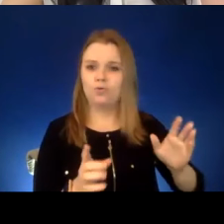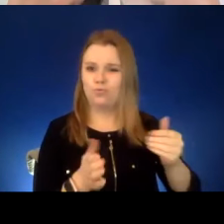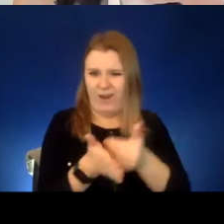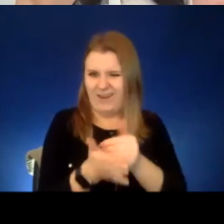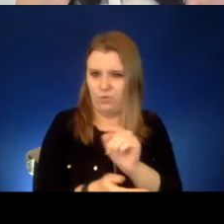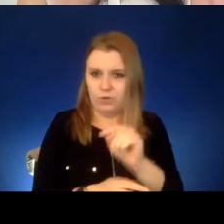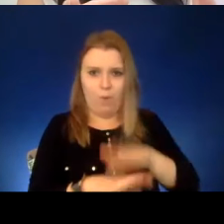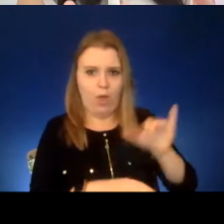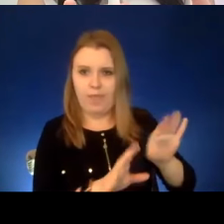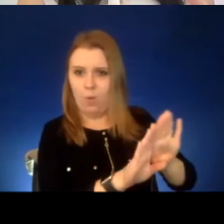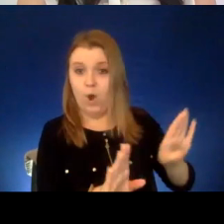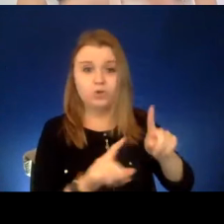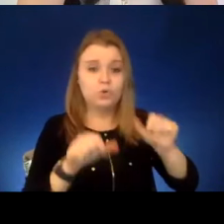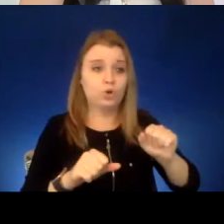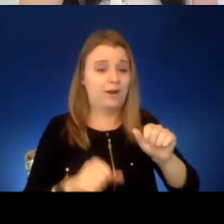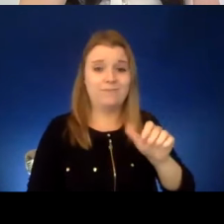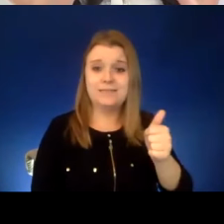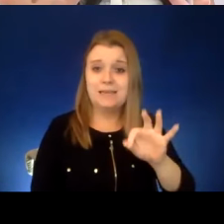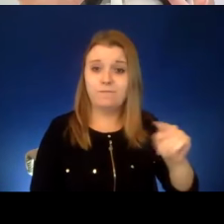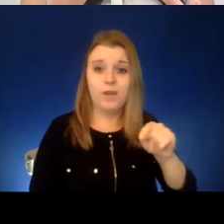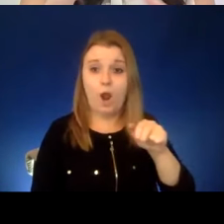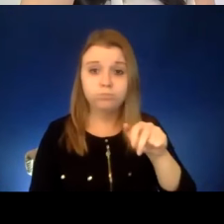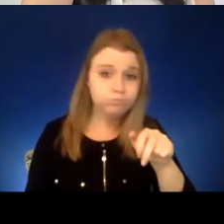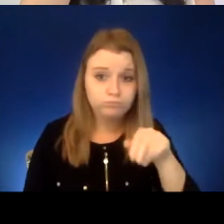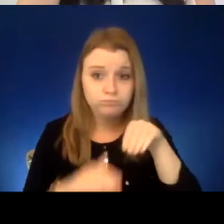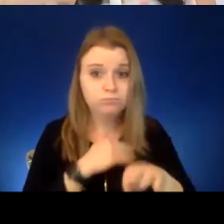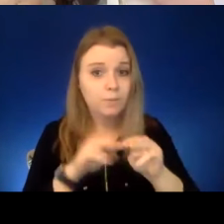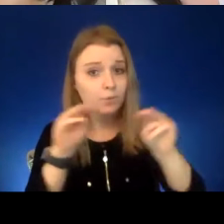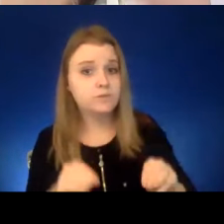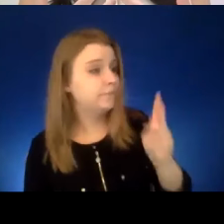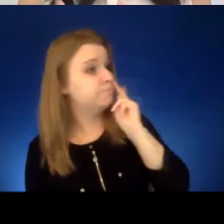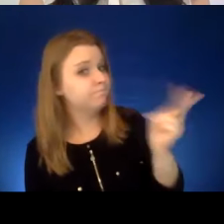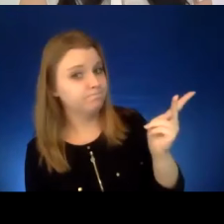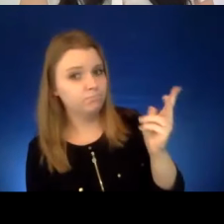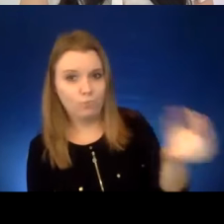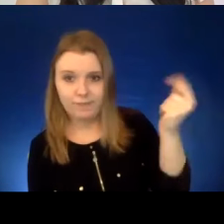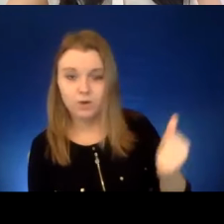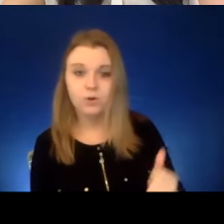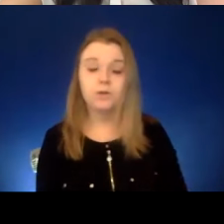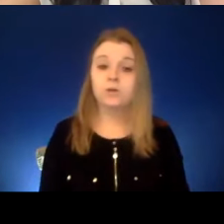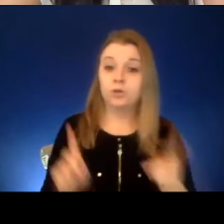So you could walk 10 feet into this museum and see the exhibit. To get to Barack Obama's portrait,